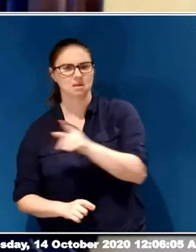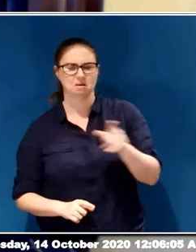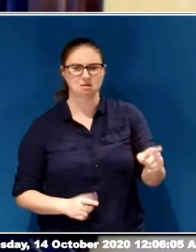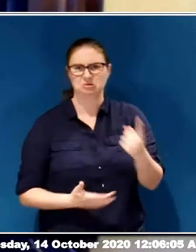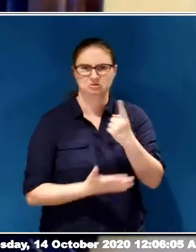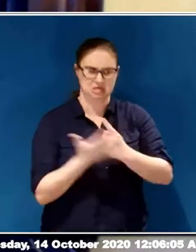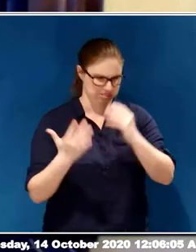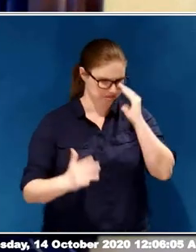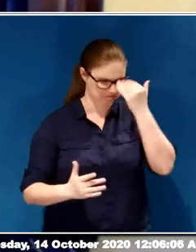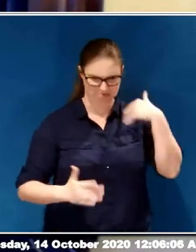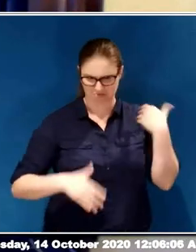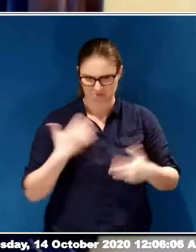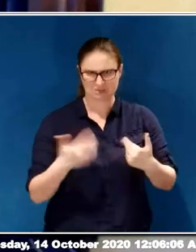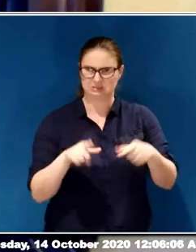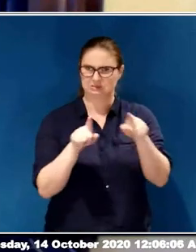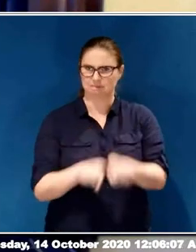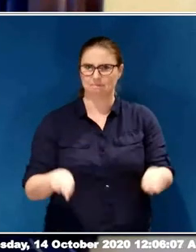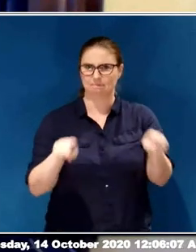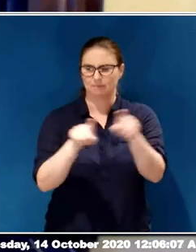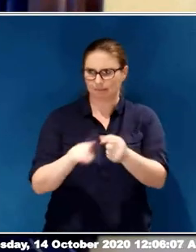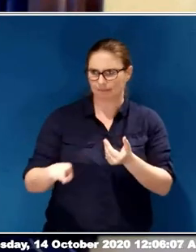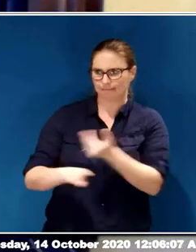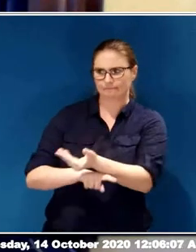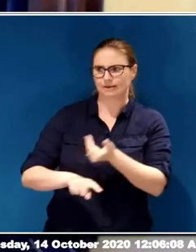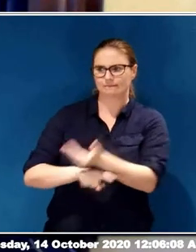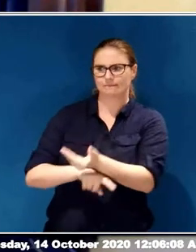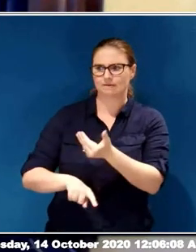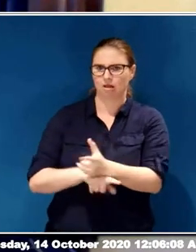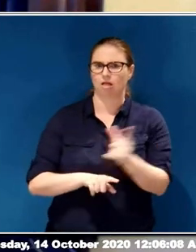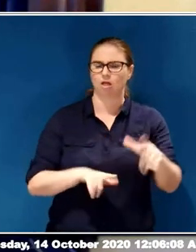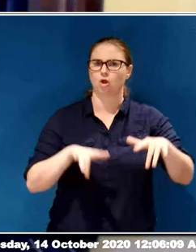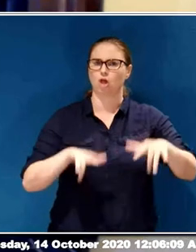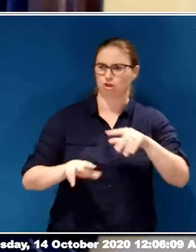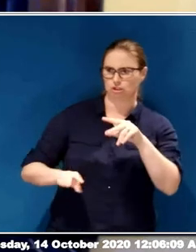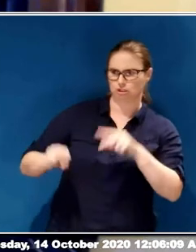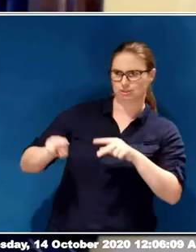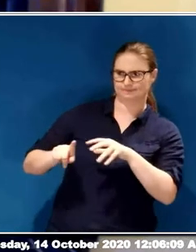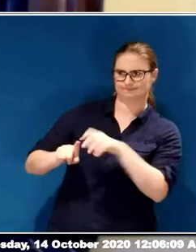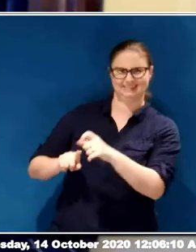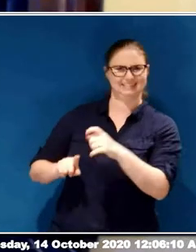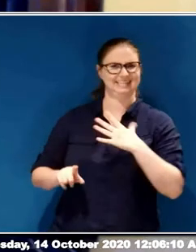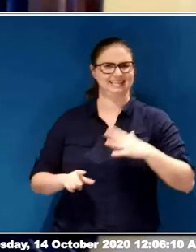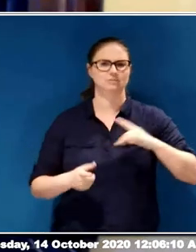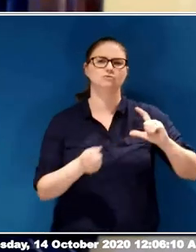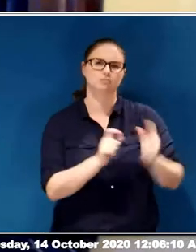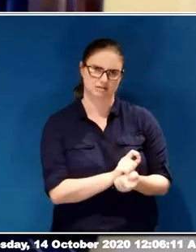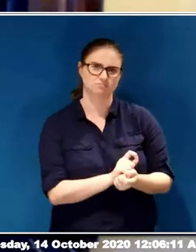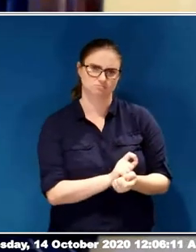Might it also include where a behaviour support plan for managing behaviour is